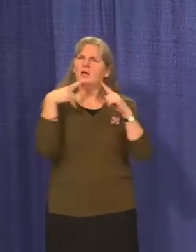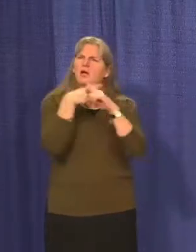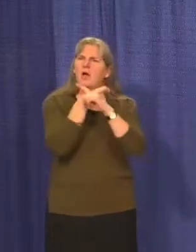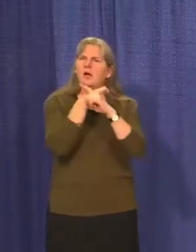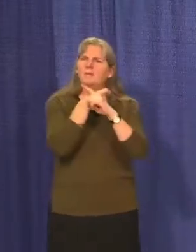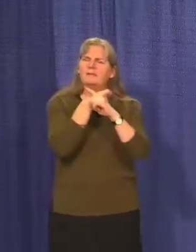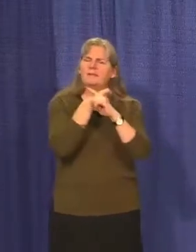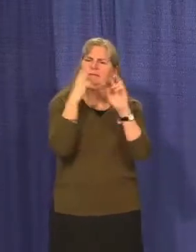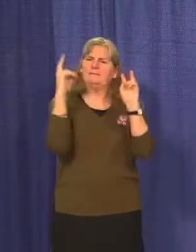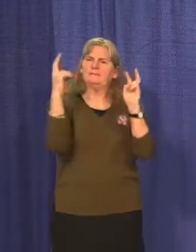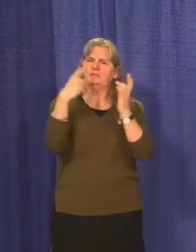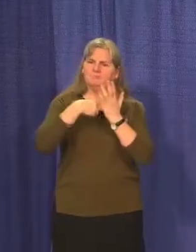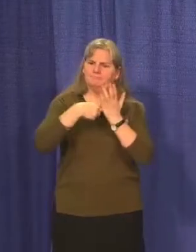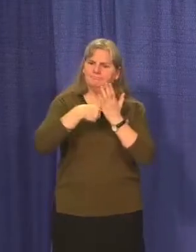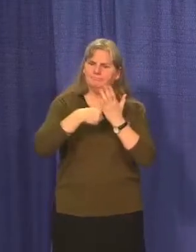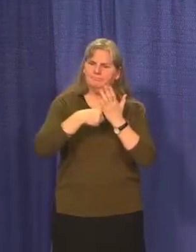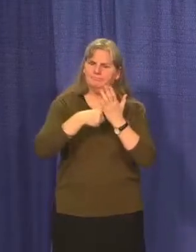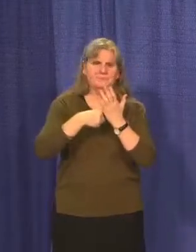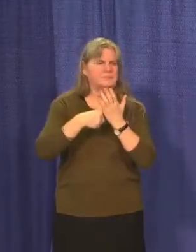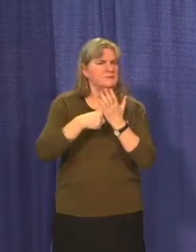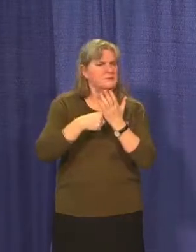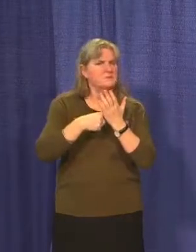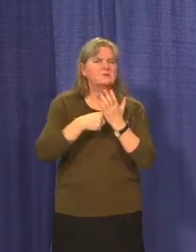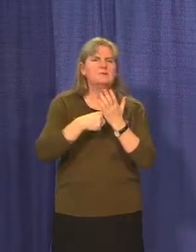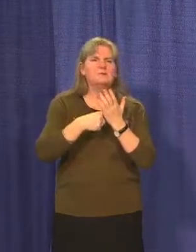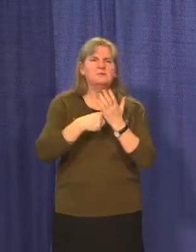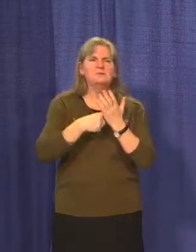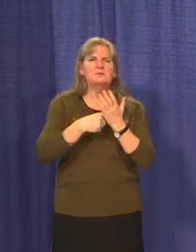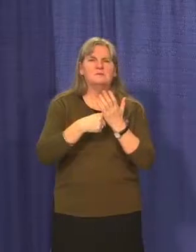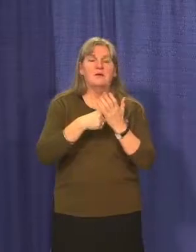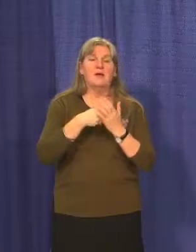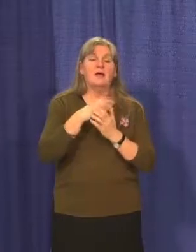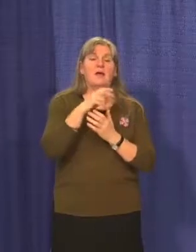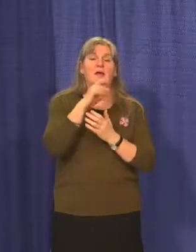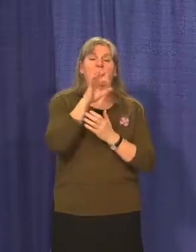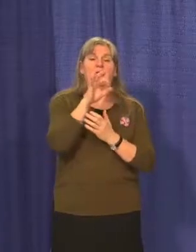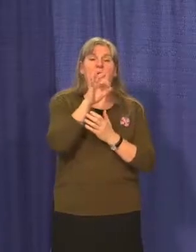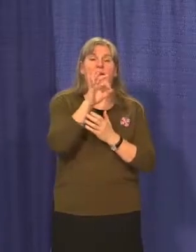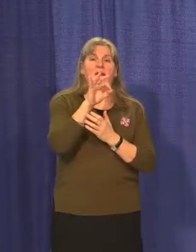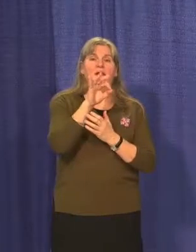conversation. It is quite cumbersome and difficult to wear and N95 all